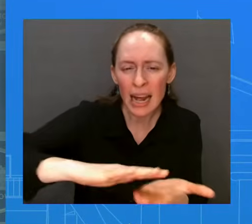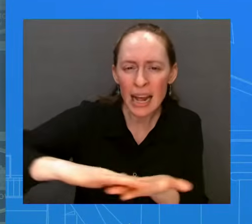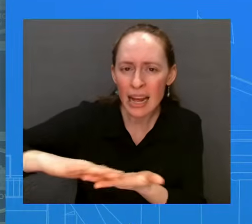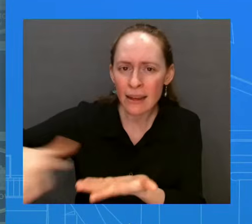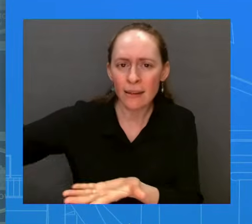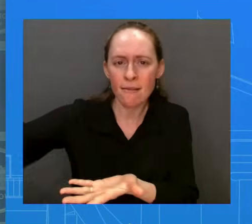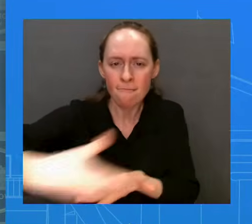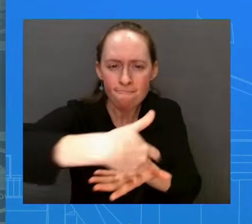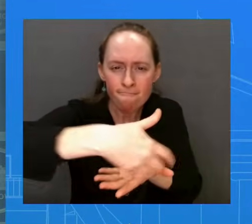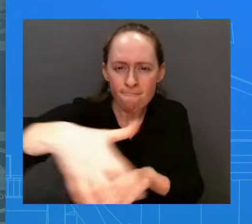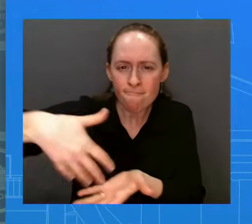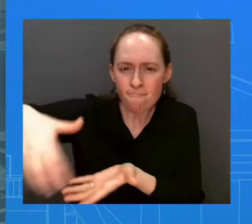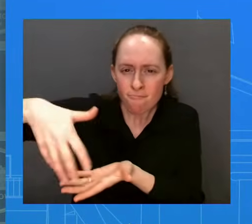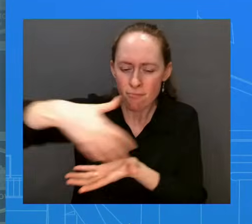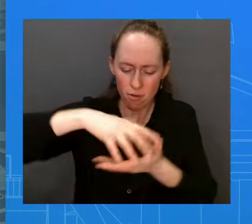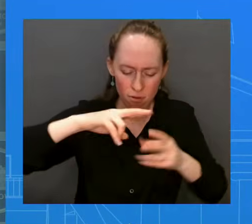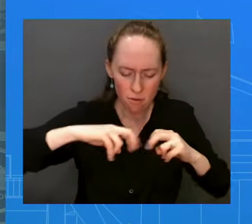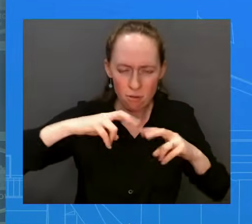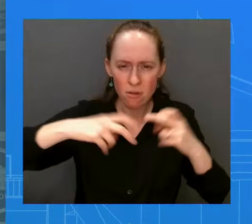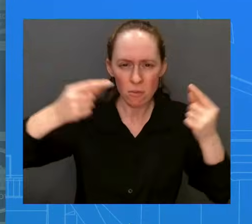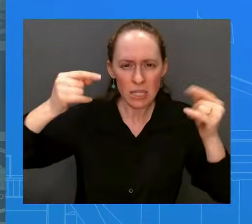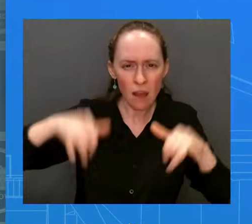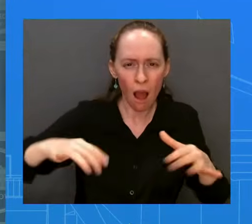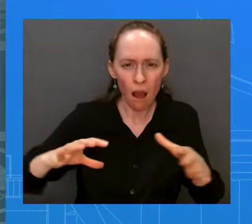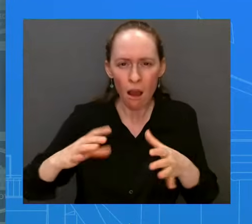I think it's important to remind: the objects in Alaska and Canada